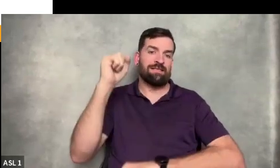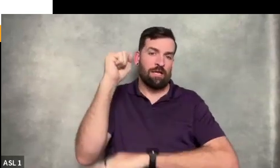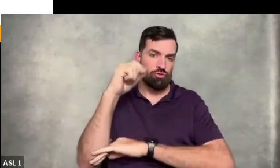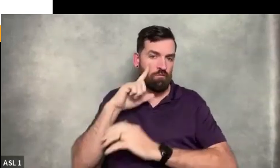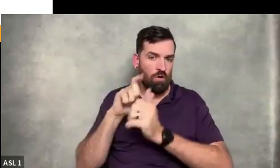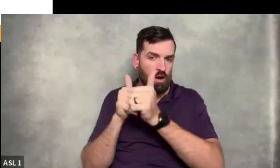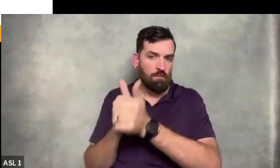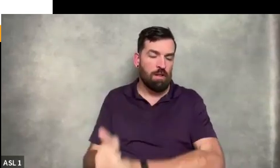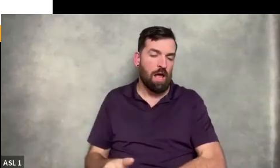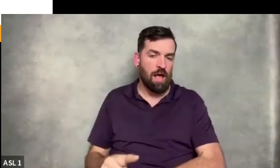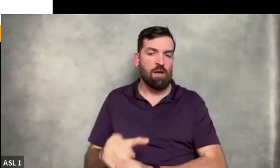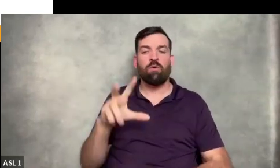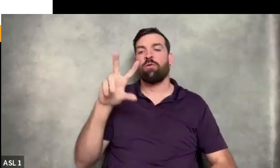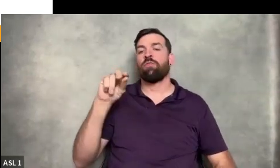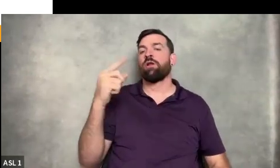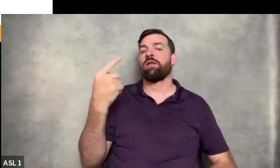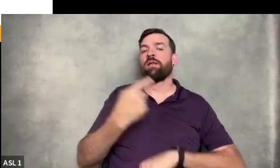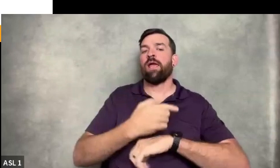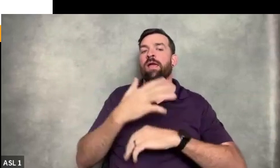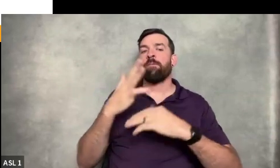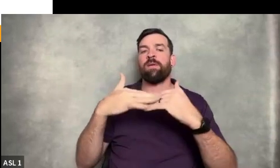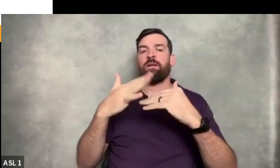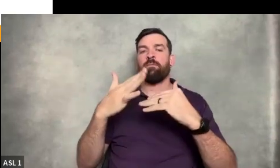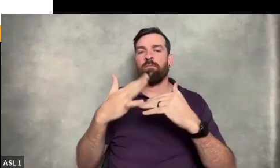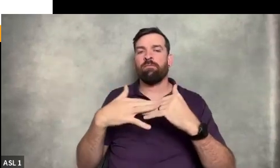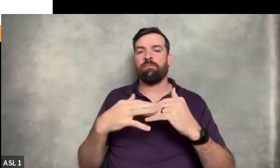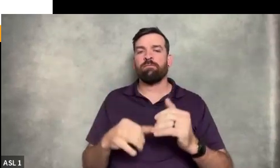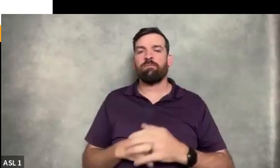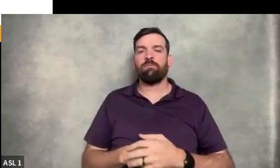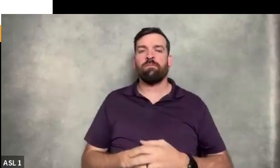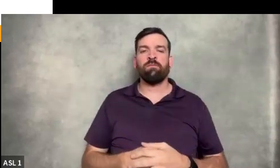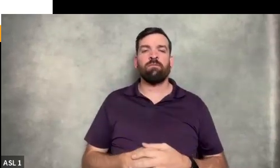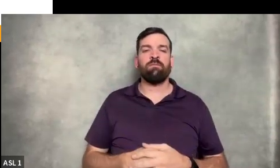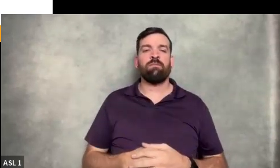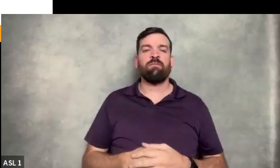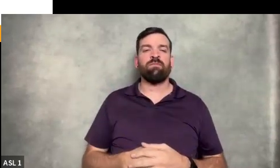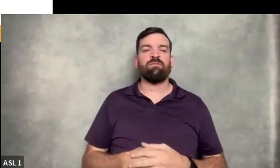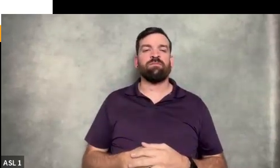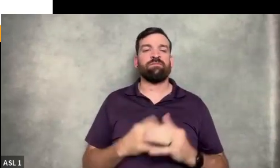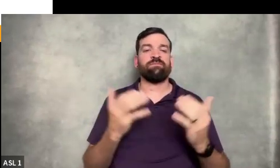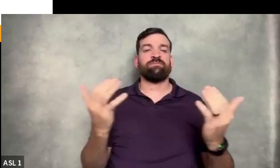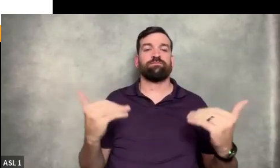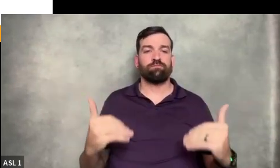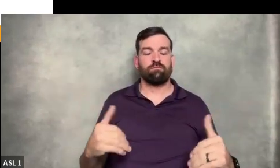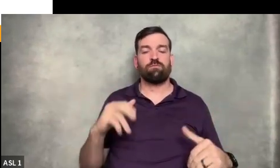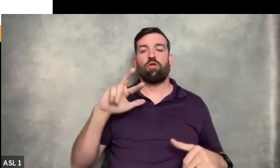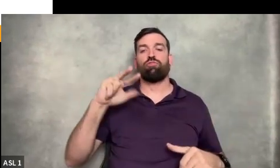with this 30-day minimum calendar period. And then the third thing they have to disclose is